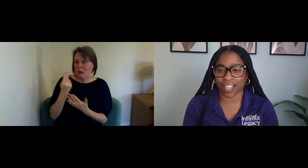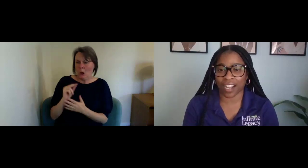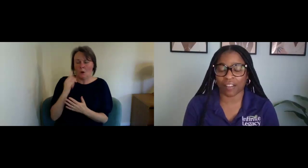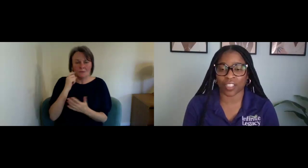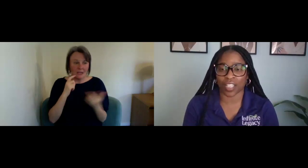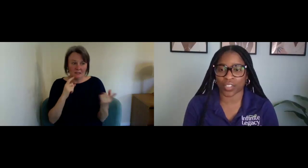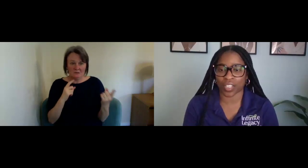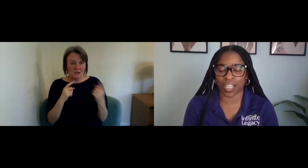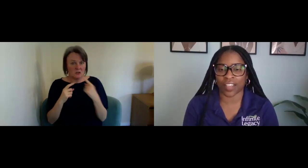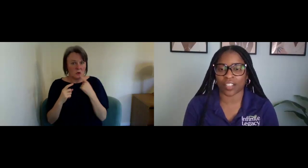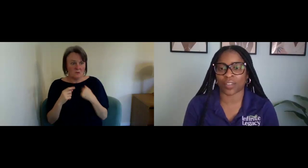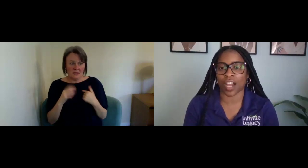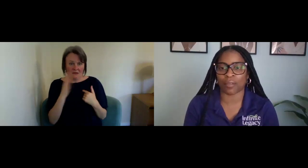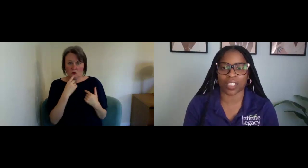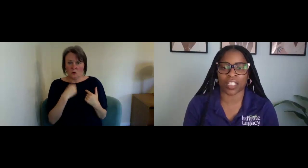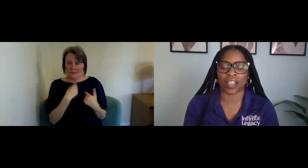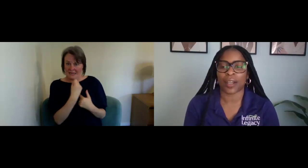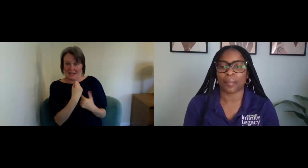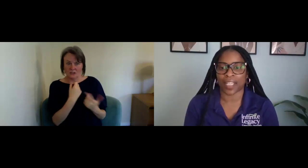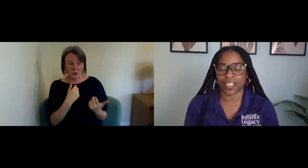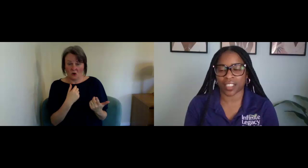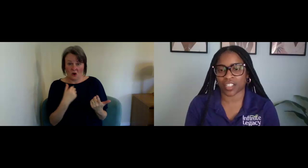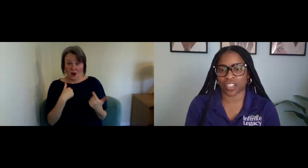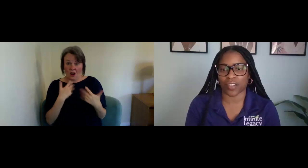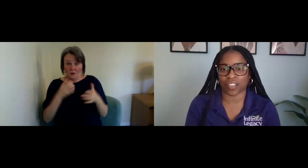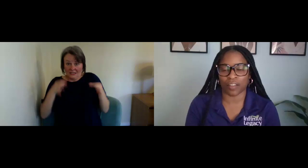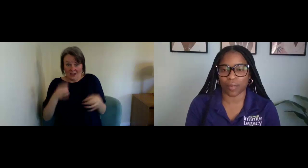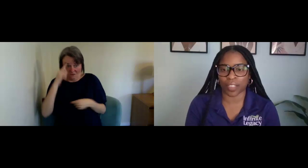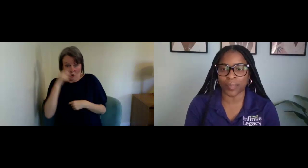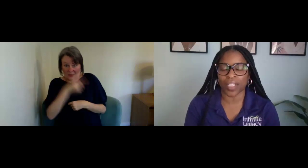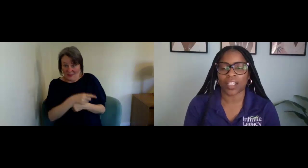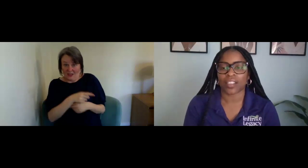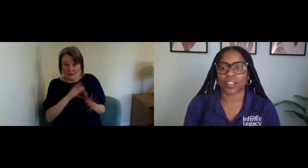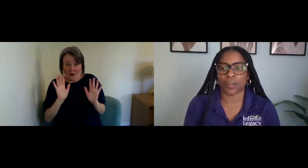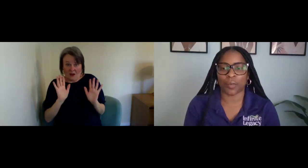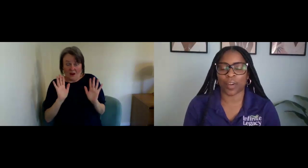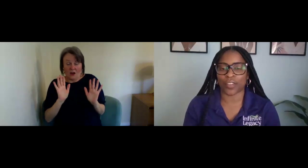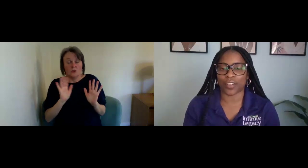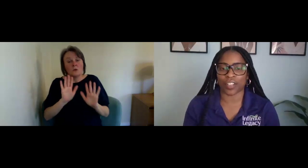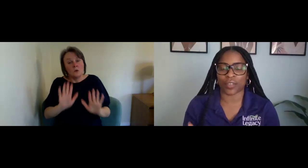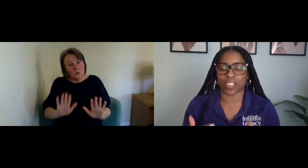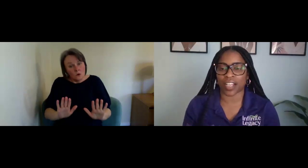that conversation and they do not want to make a decision of their loved one. So whether you sign